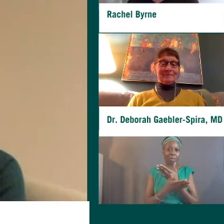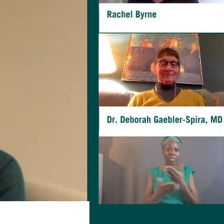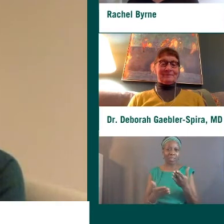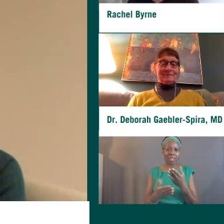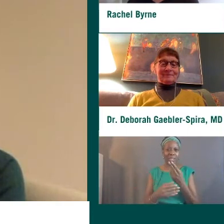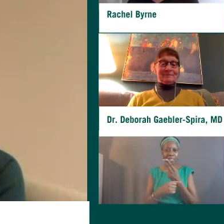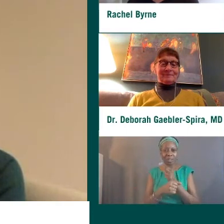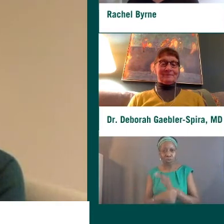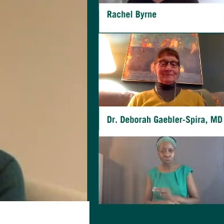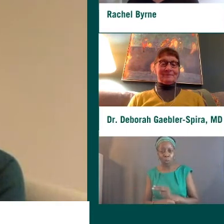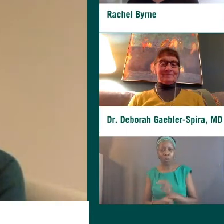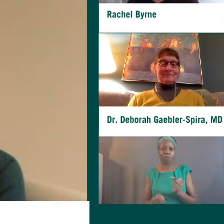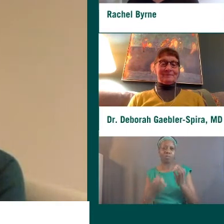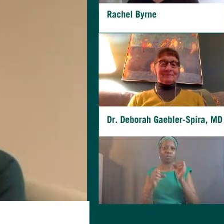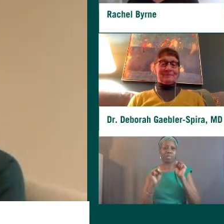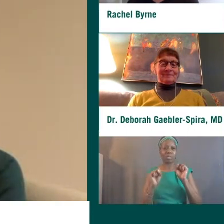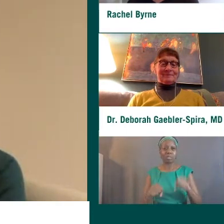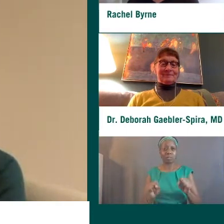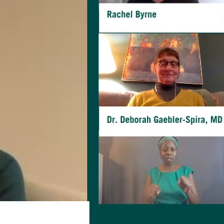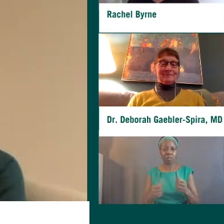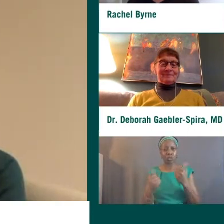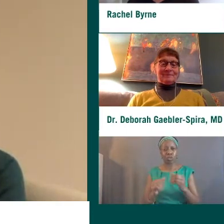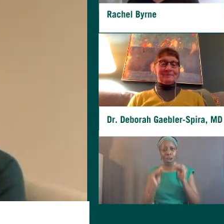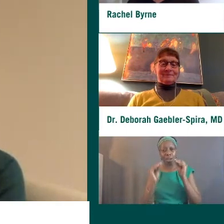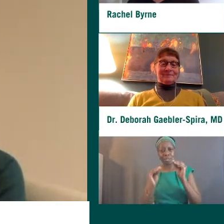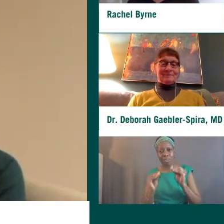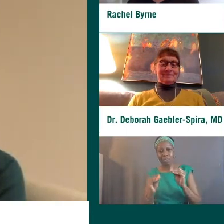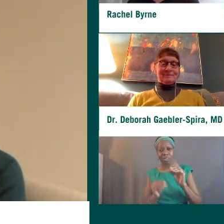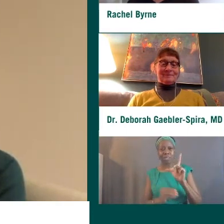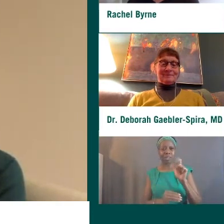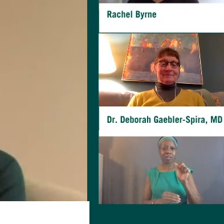We were teaching Larke life lessons through everyday living